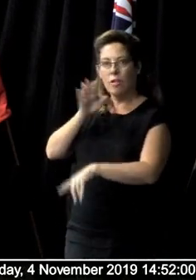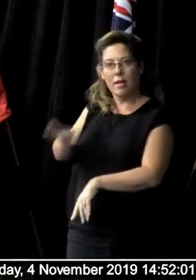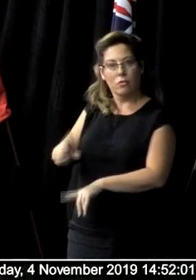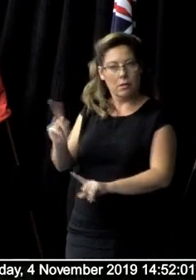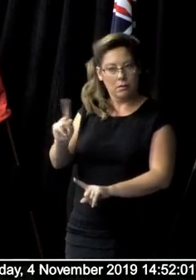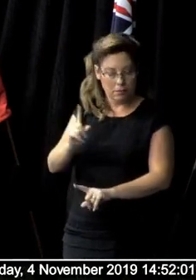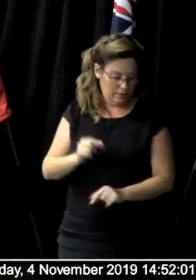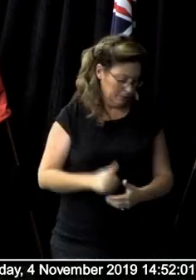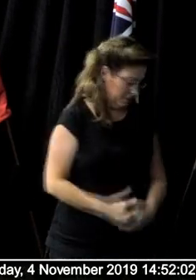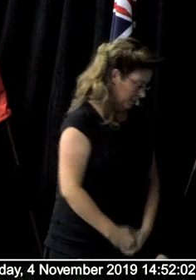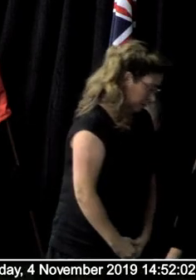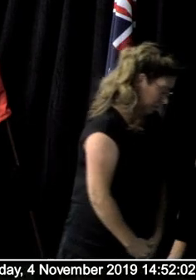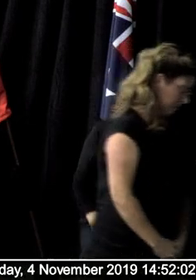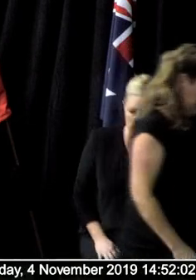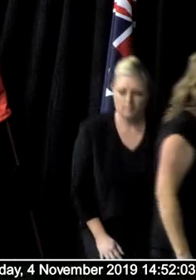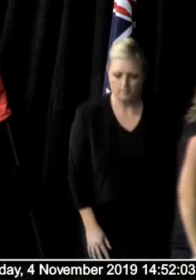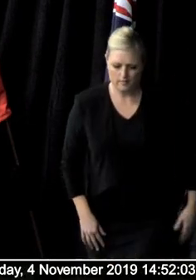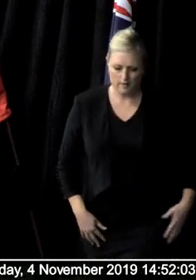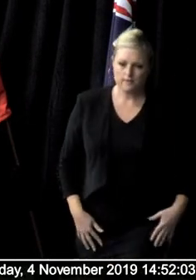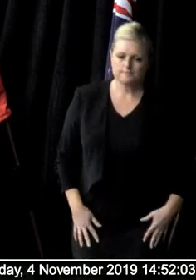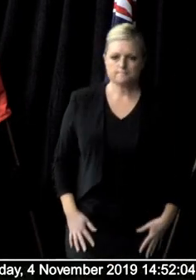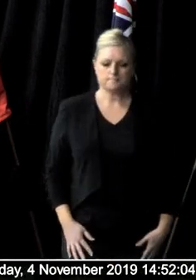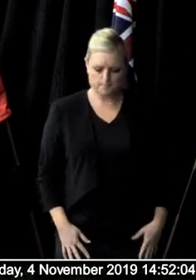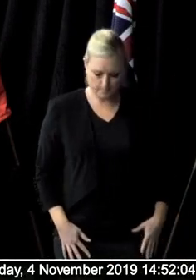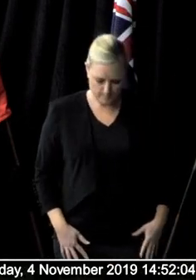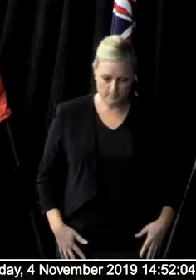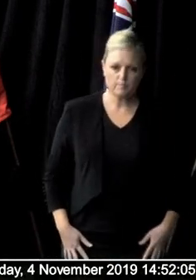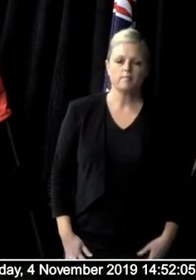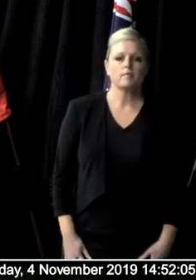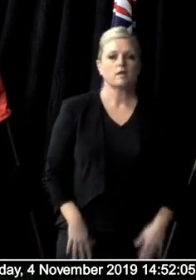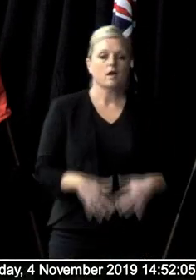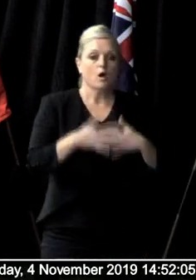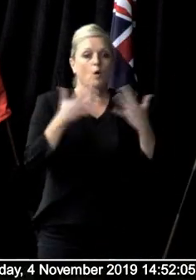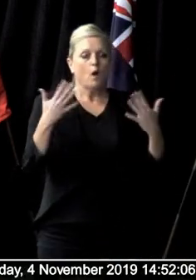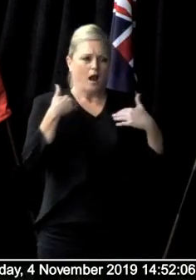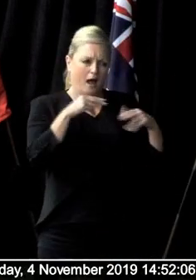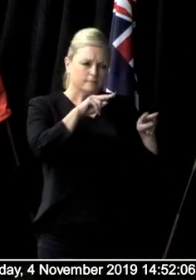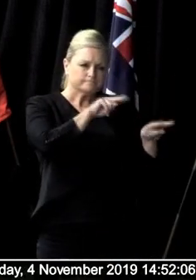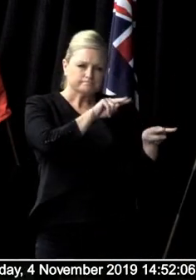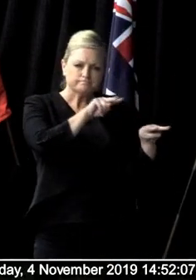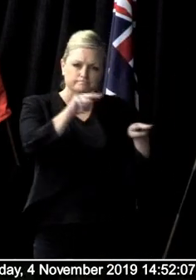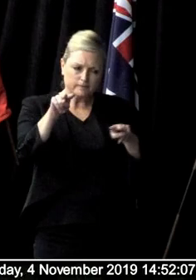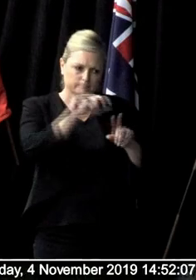So I think that there’s a cycle that happens where the child’s support